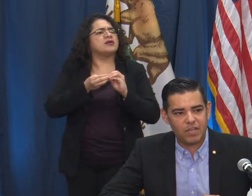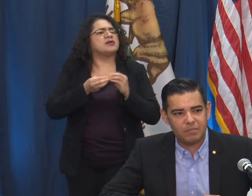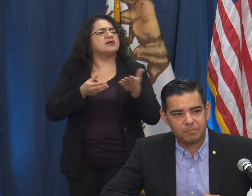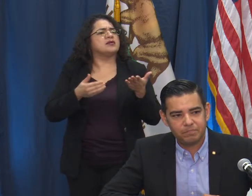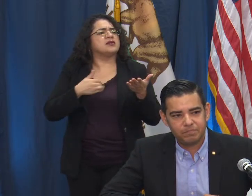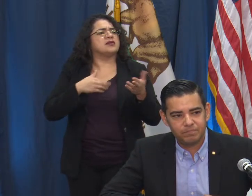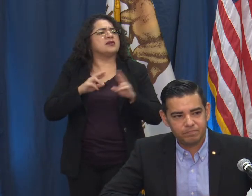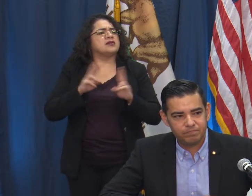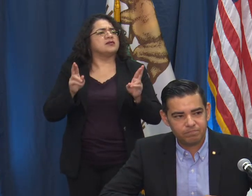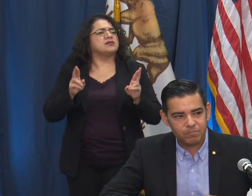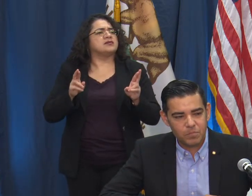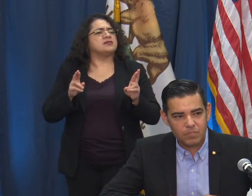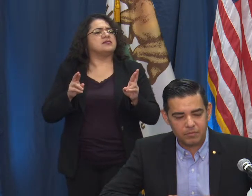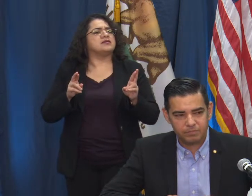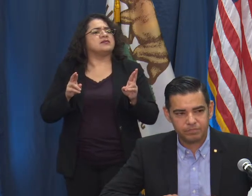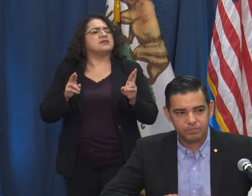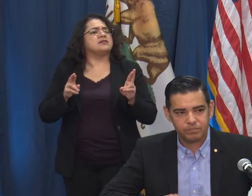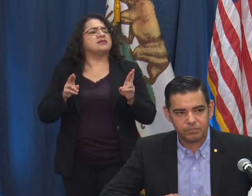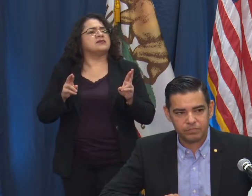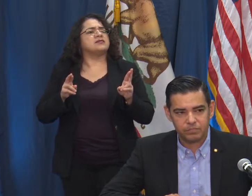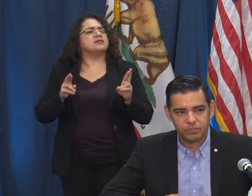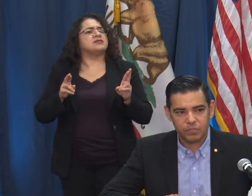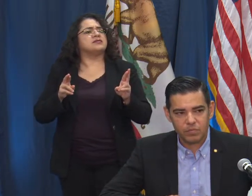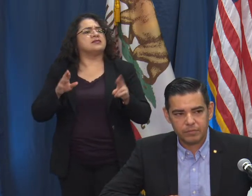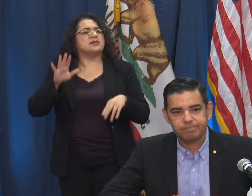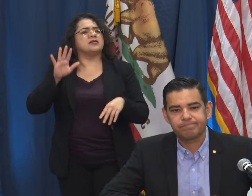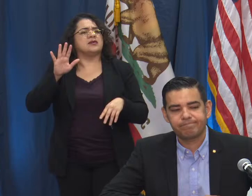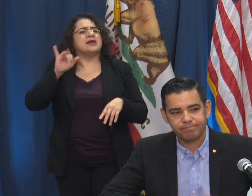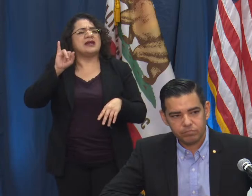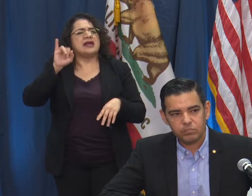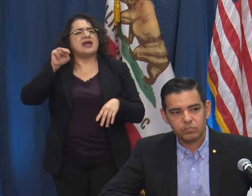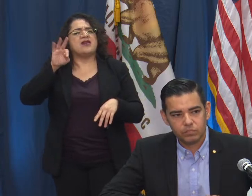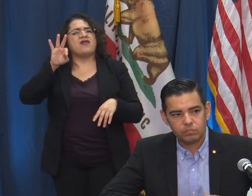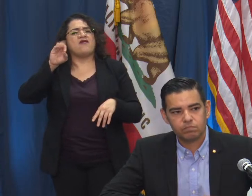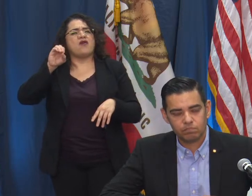that yeah it would sack you to be the 570 INFO line and they can actually route